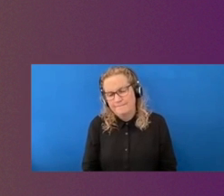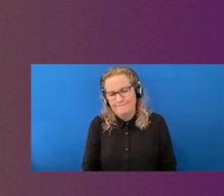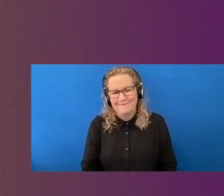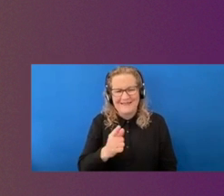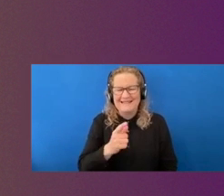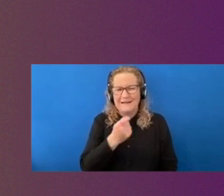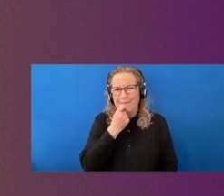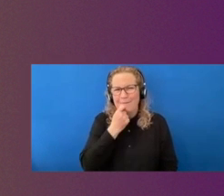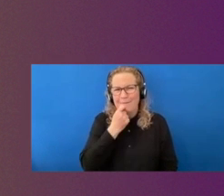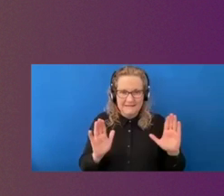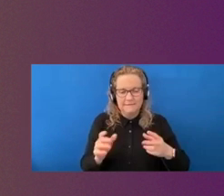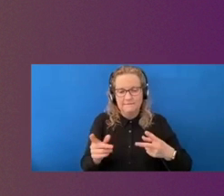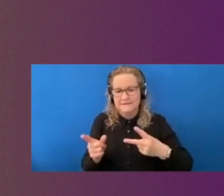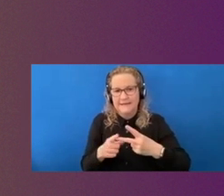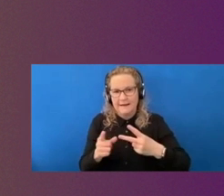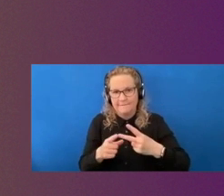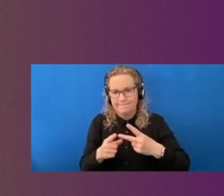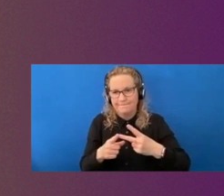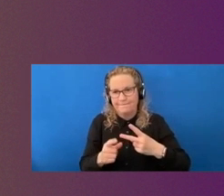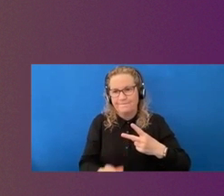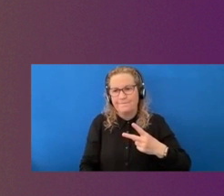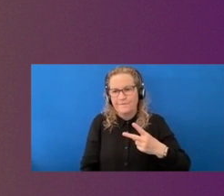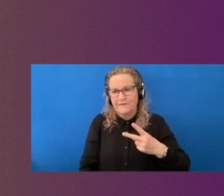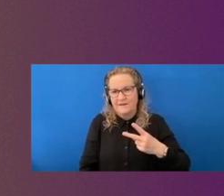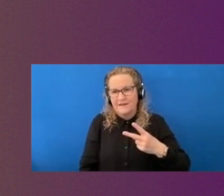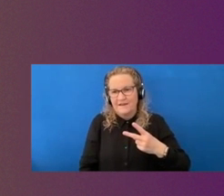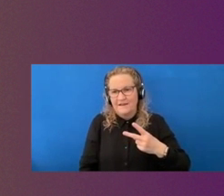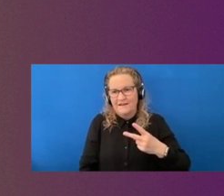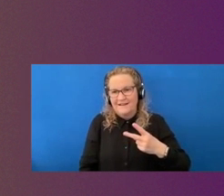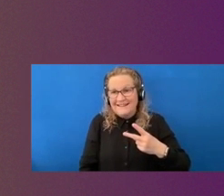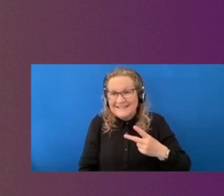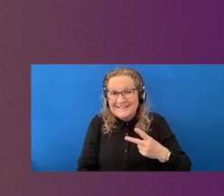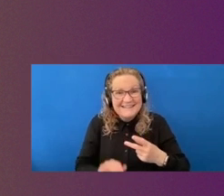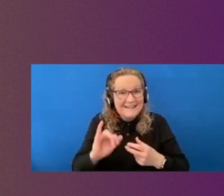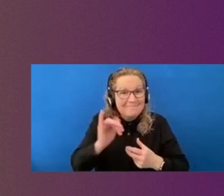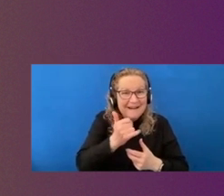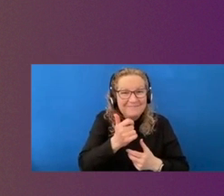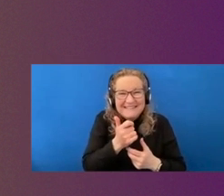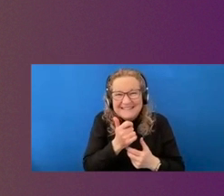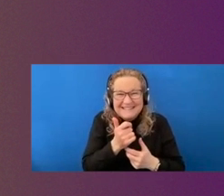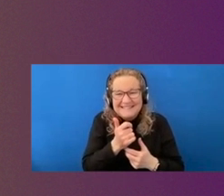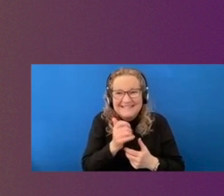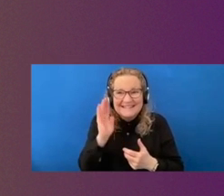the second is the need uh the subscribers sound a little bit self-serving but I think